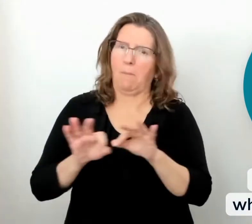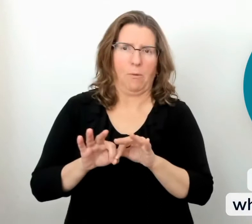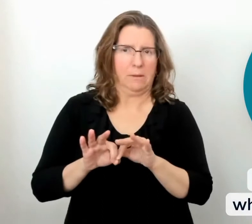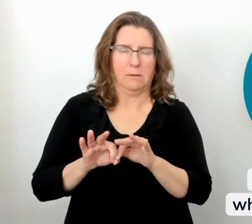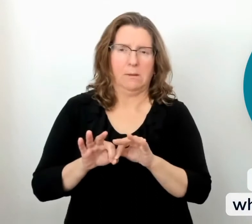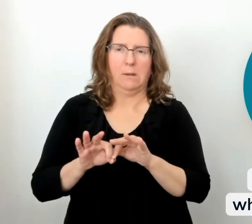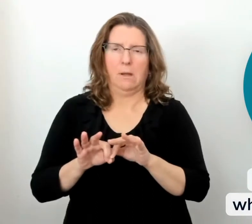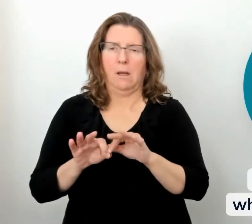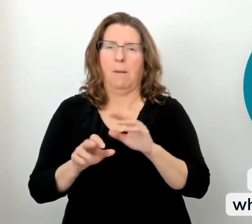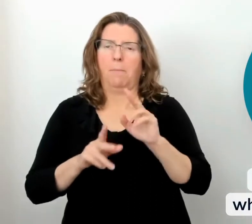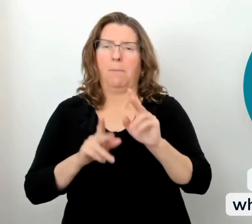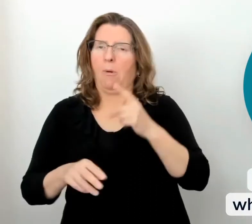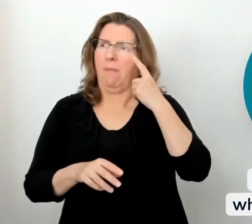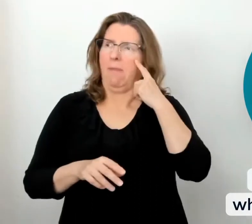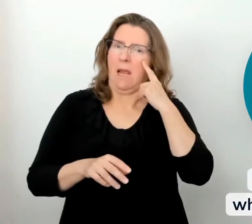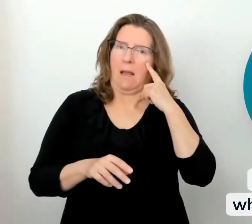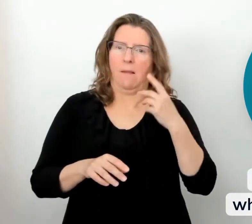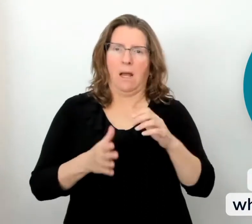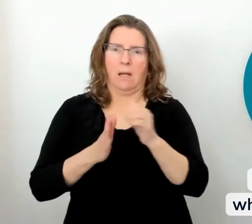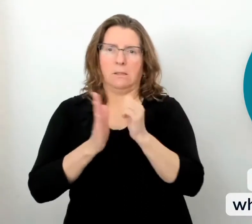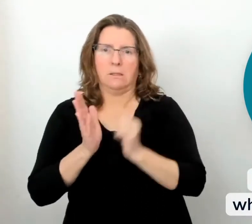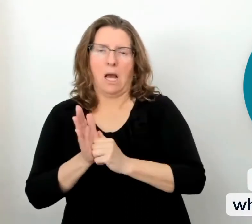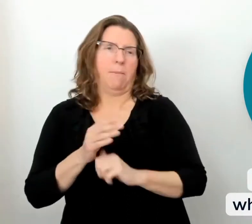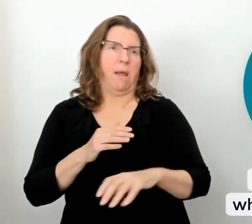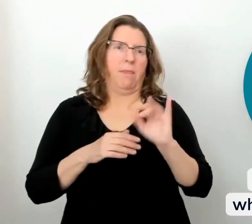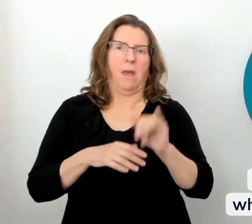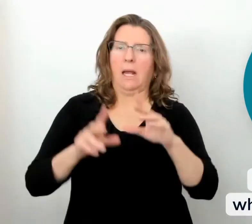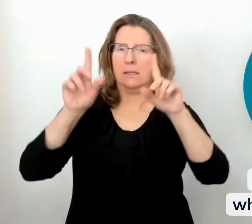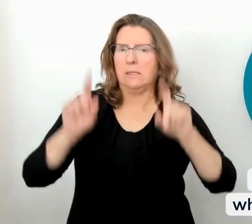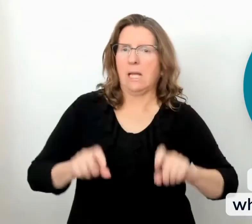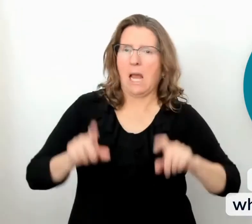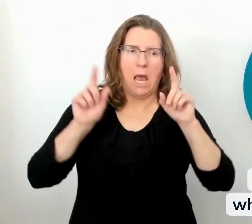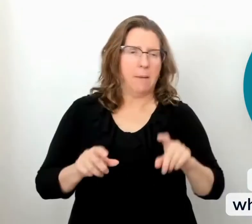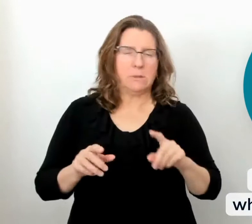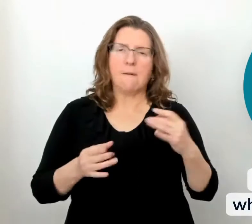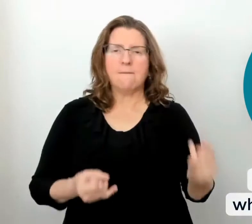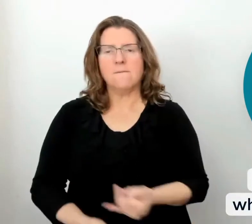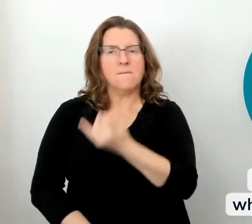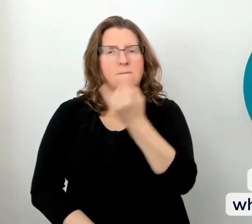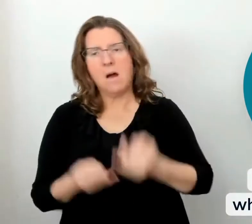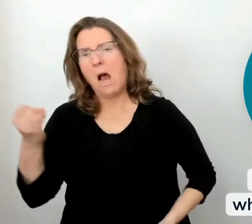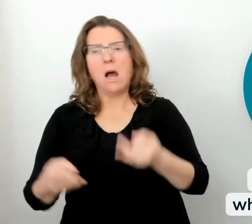This is important. We place too much emphasis on the final product.